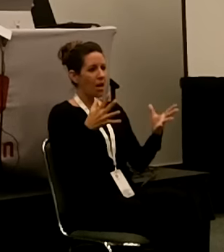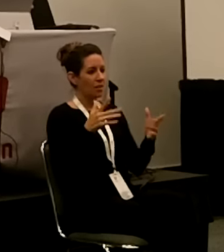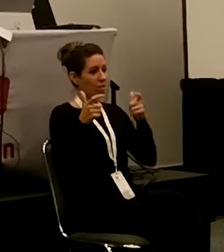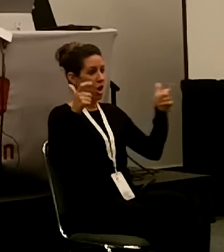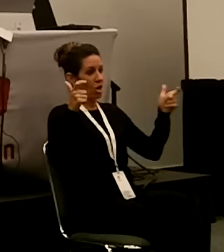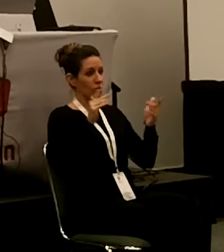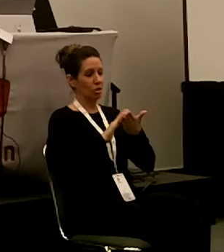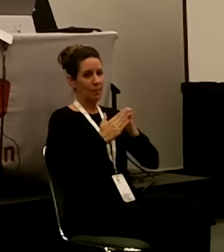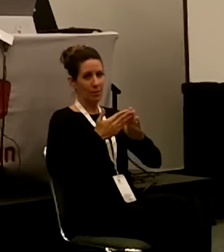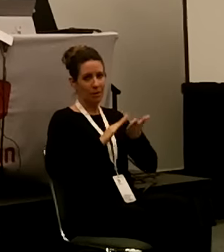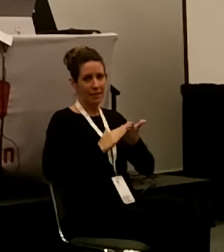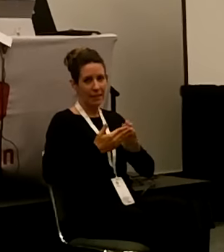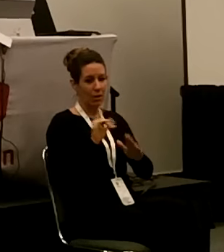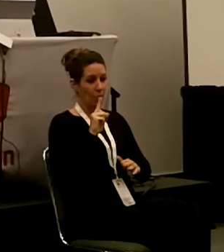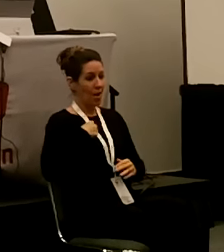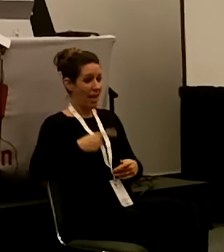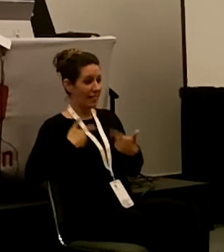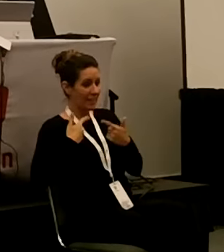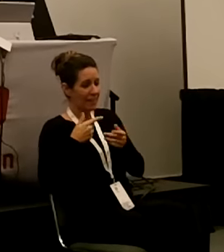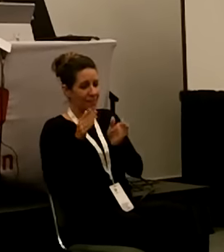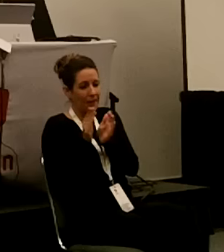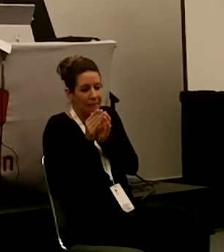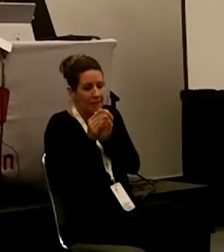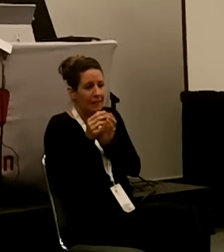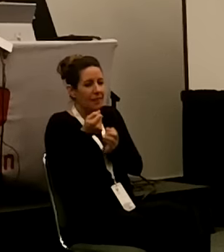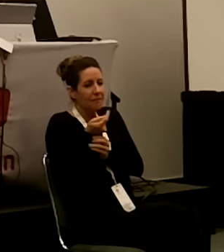Like, the minority where I live, they're not a huge community.